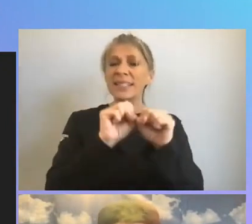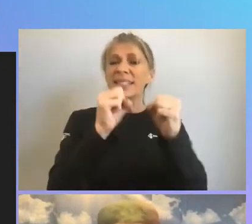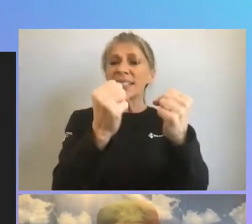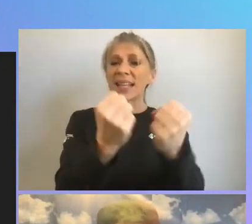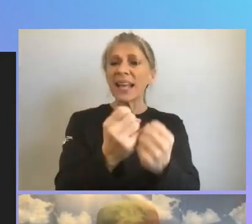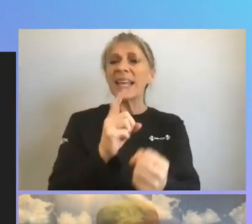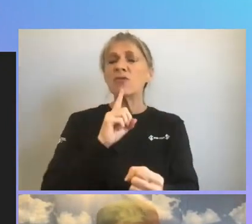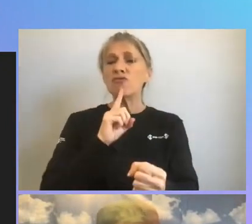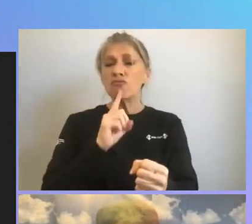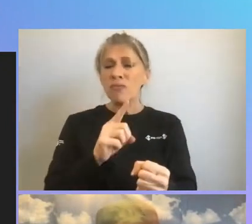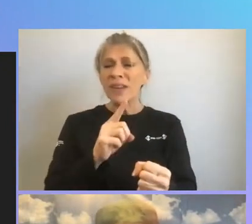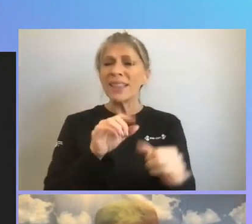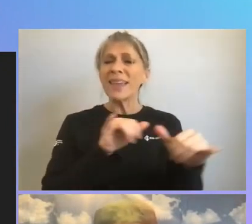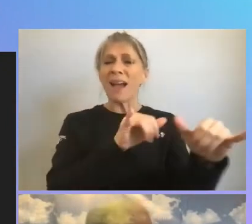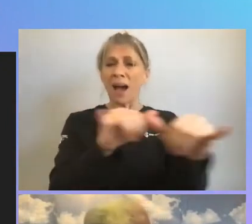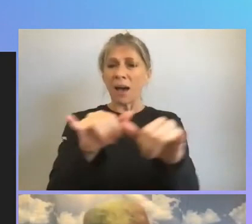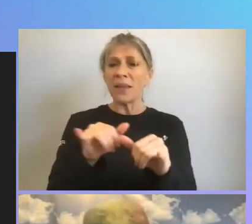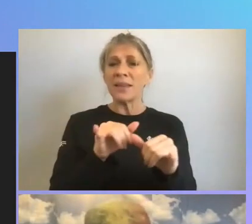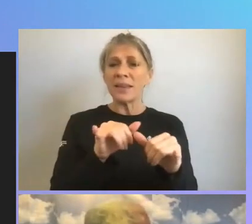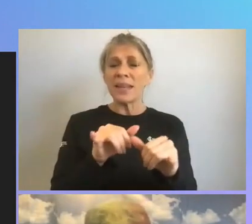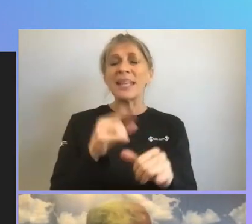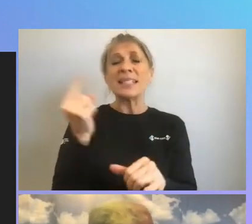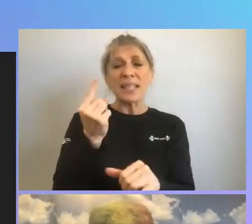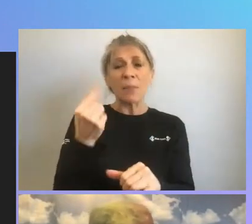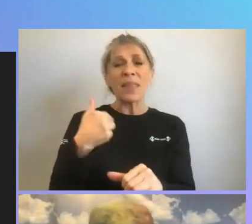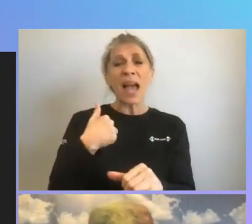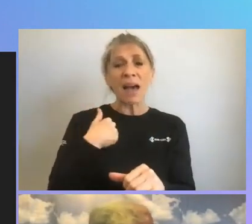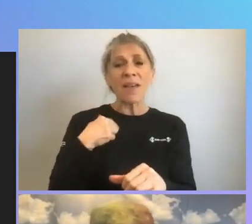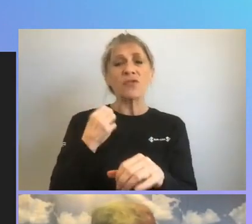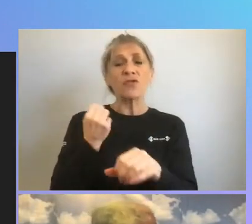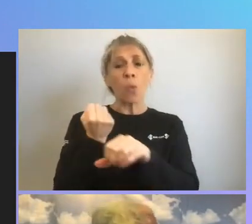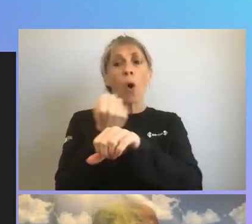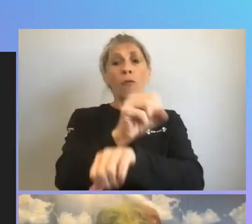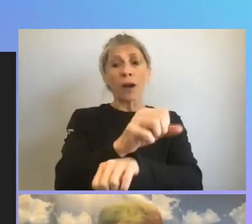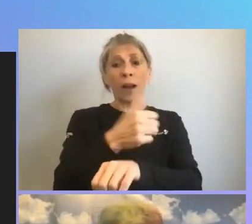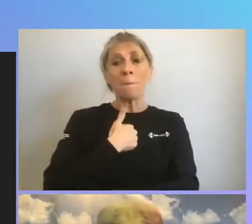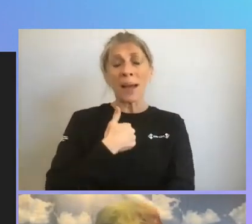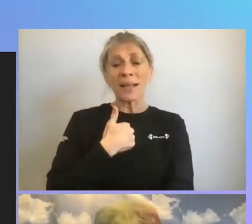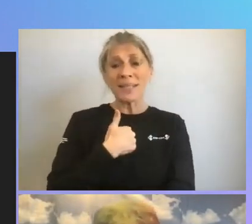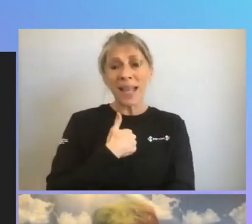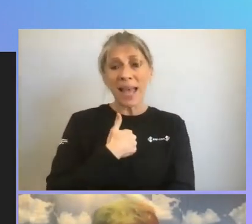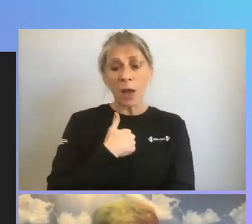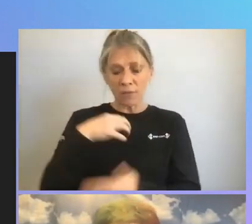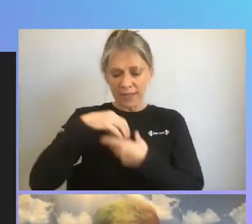common. Uh, it's something that I've had to overcome myself as